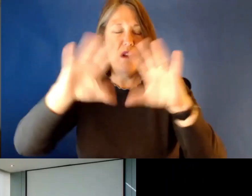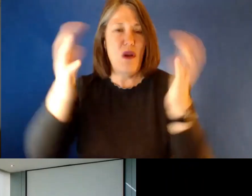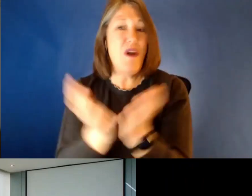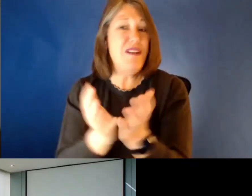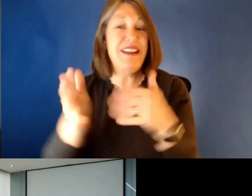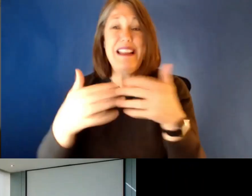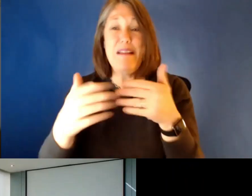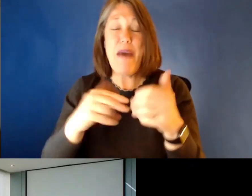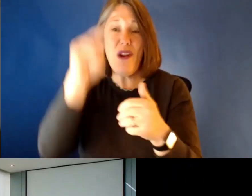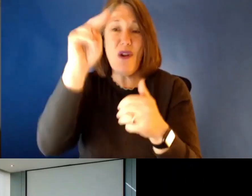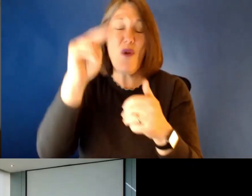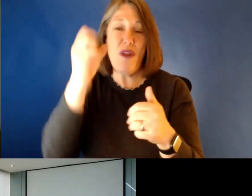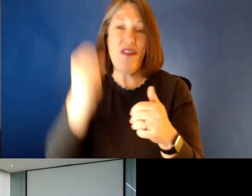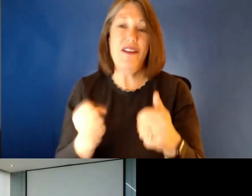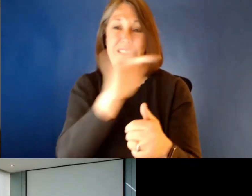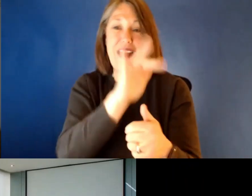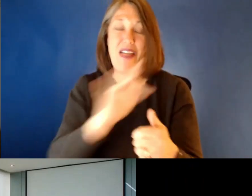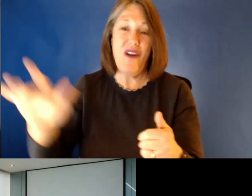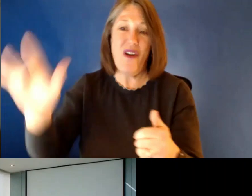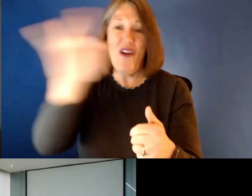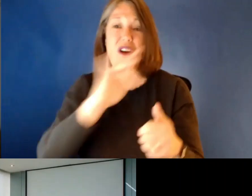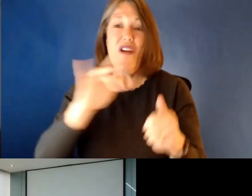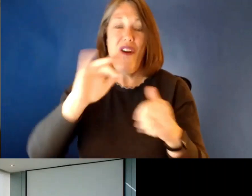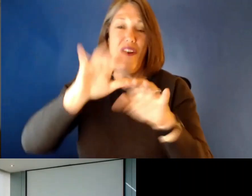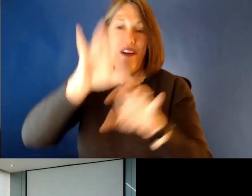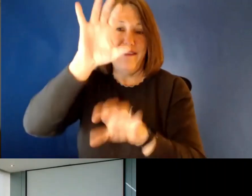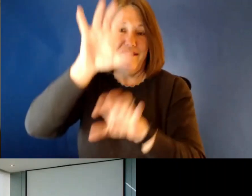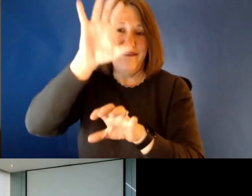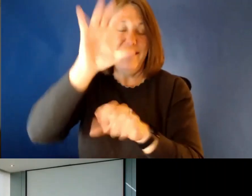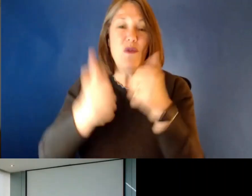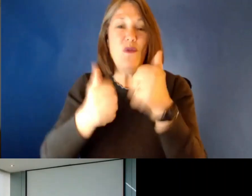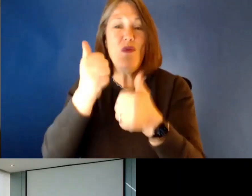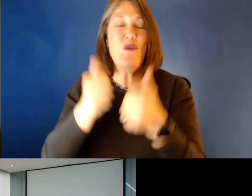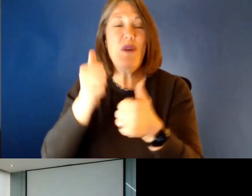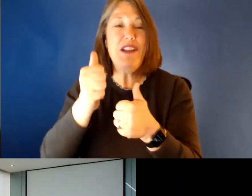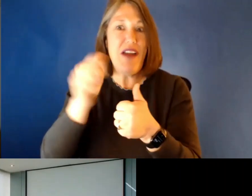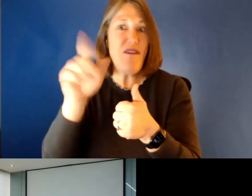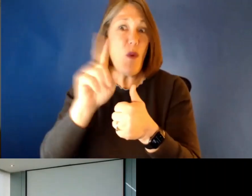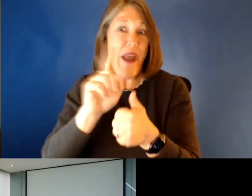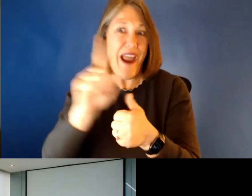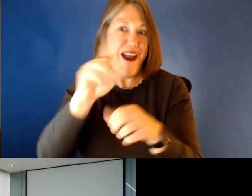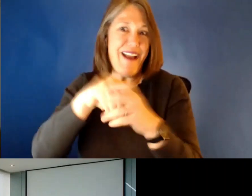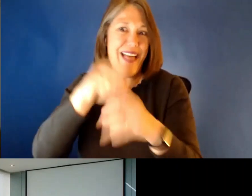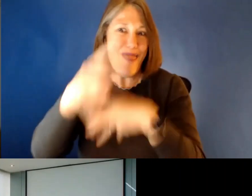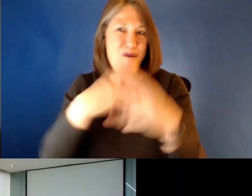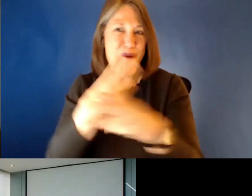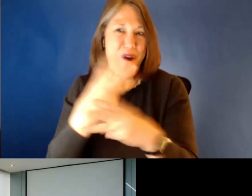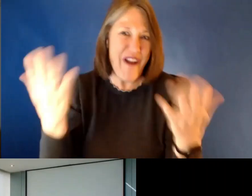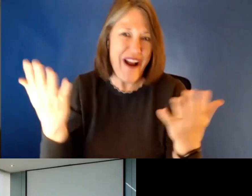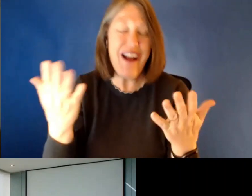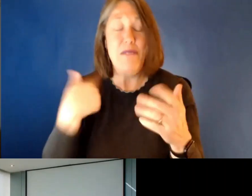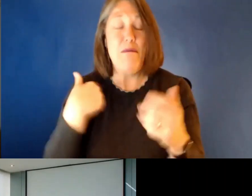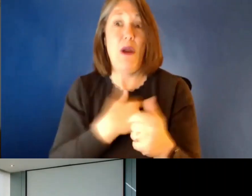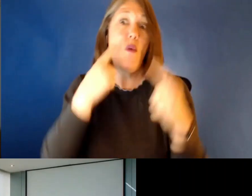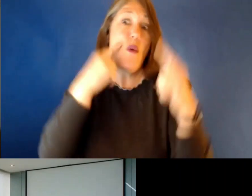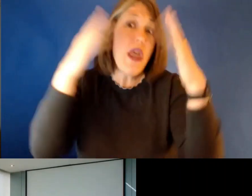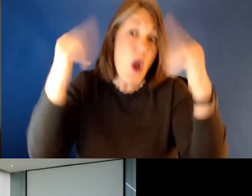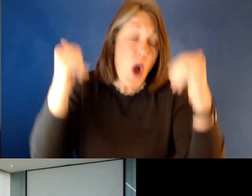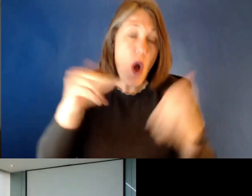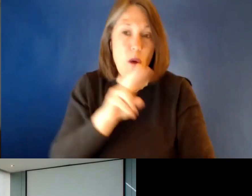06:09:00 go whatever the continent. We surely hope that in 2022 you mark your calendars